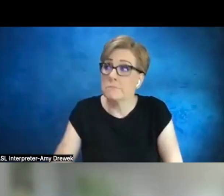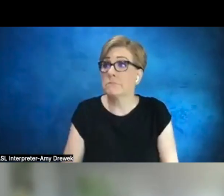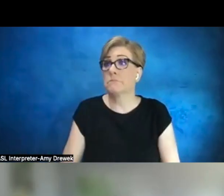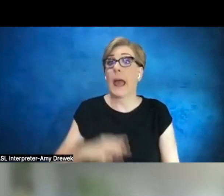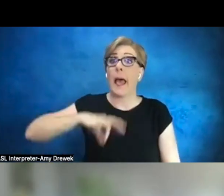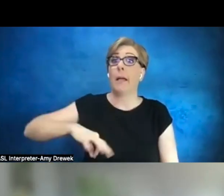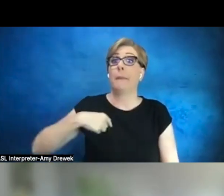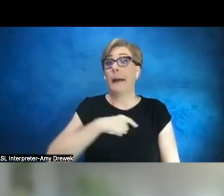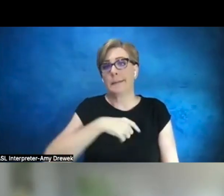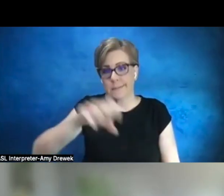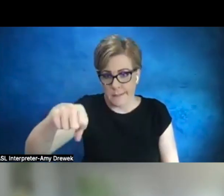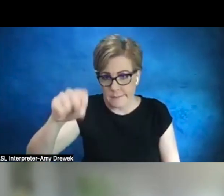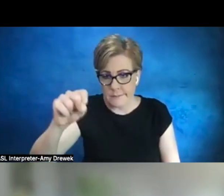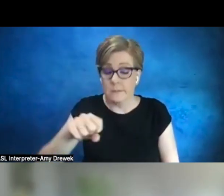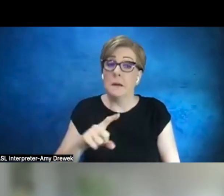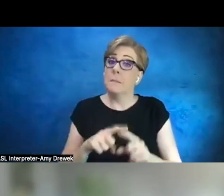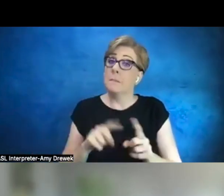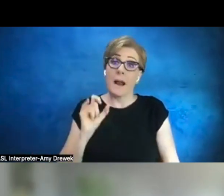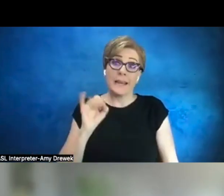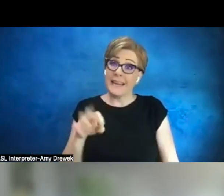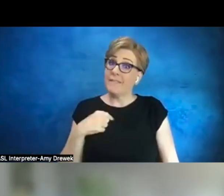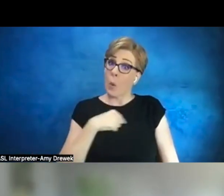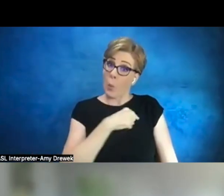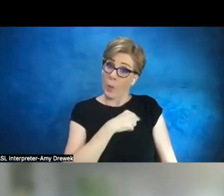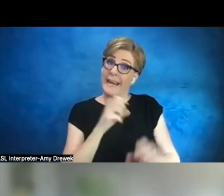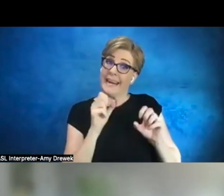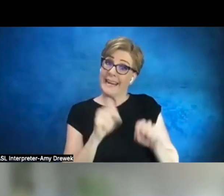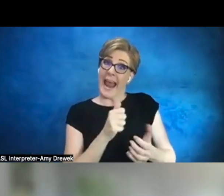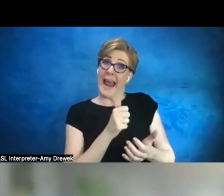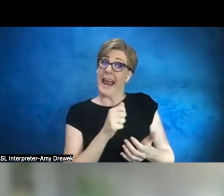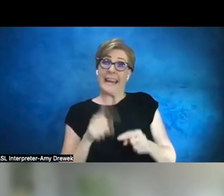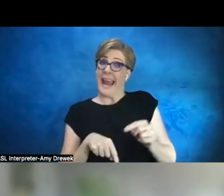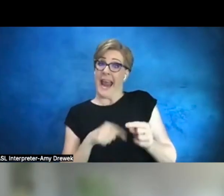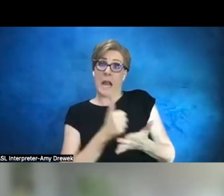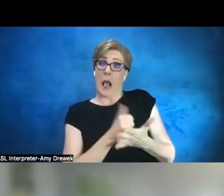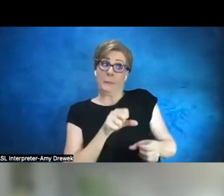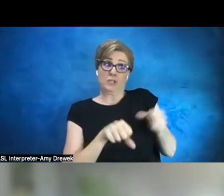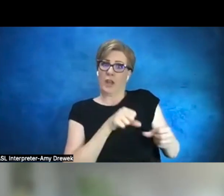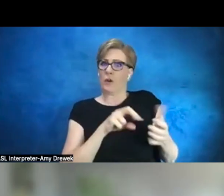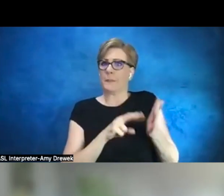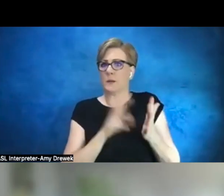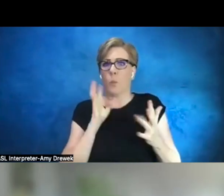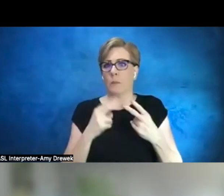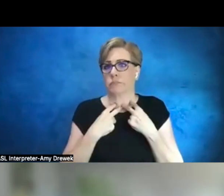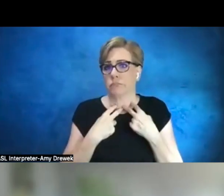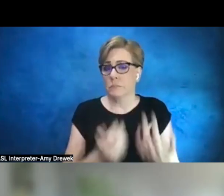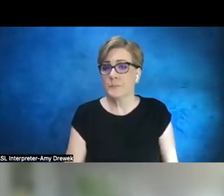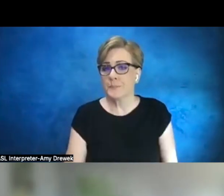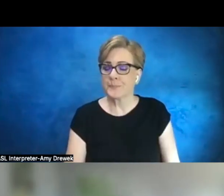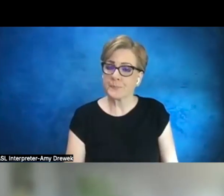But if we can't help each other, we're not going to get anywhere.